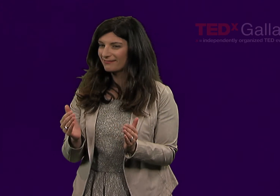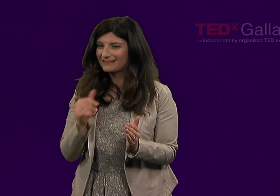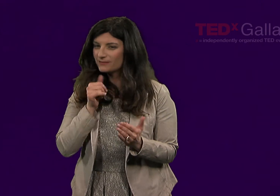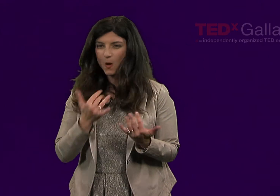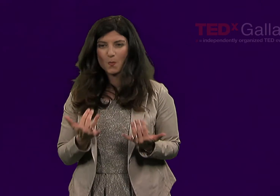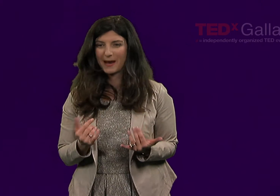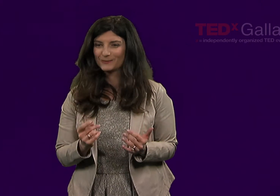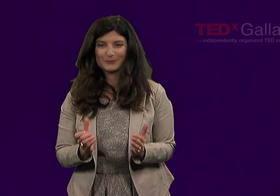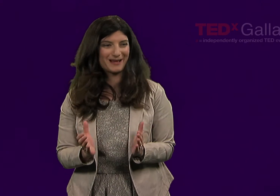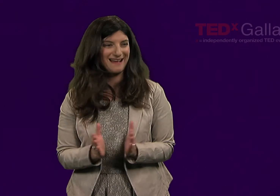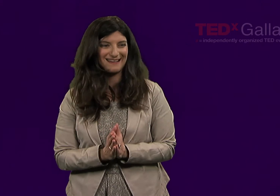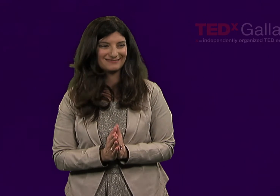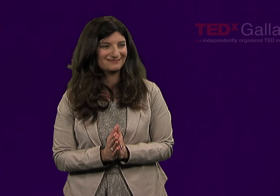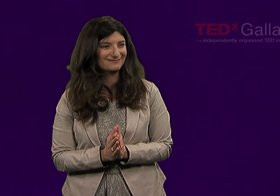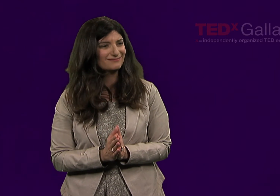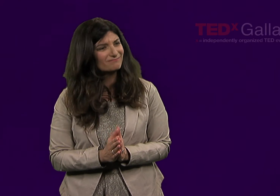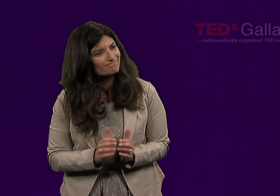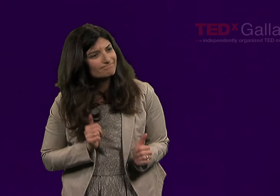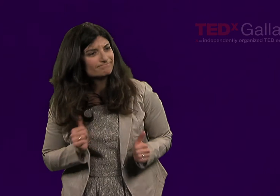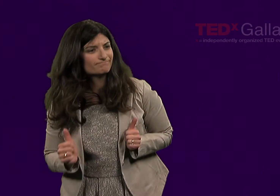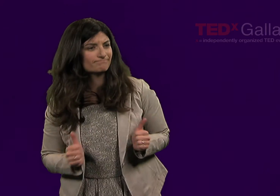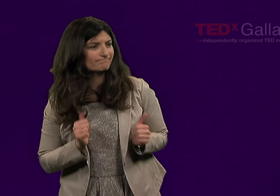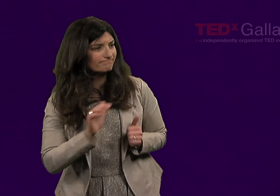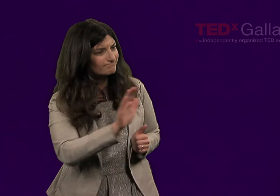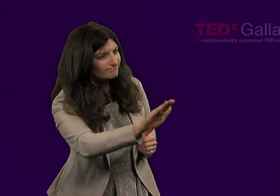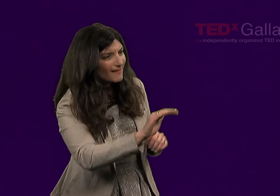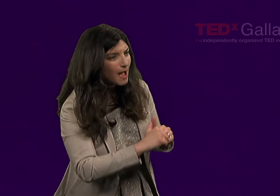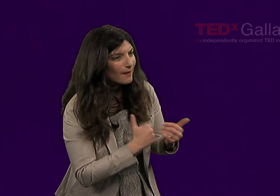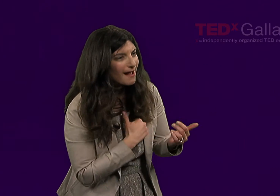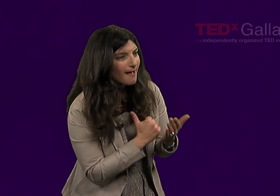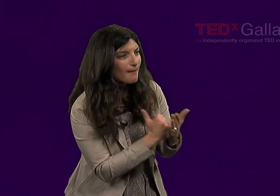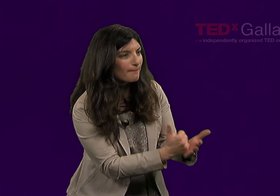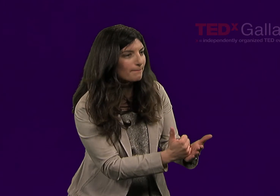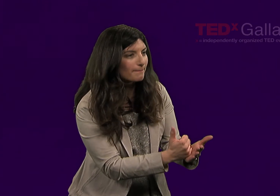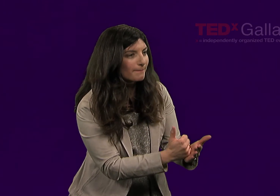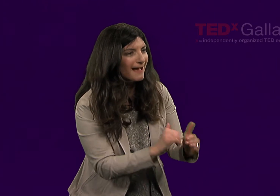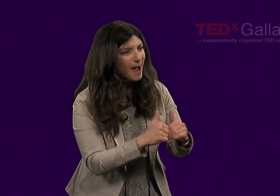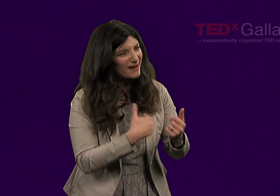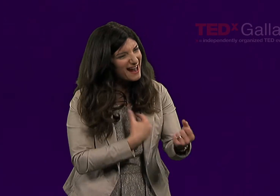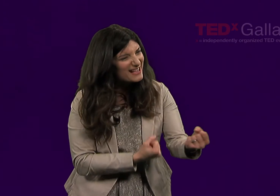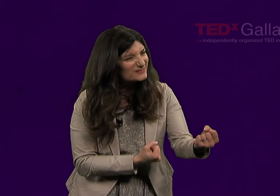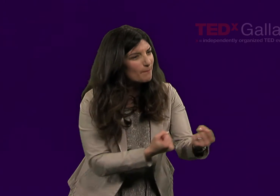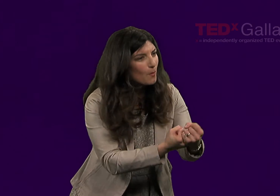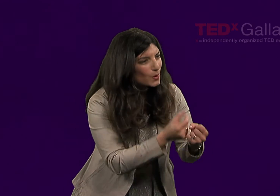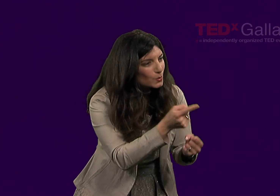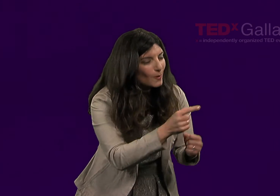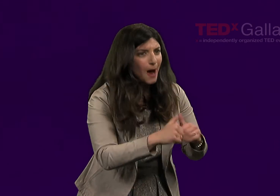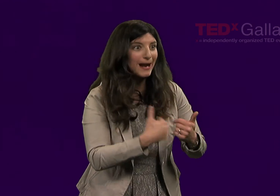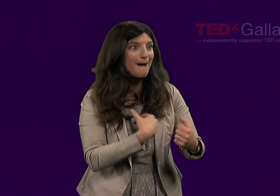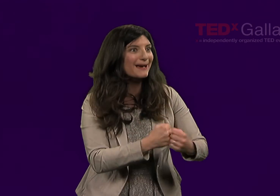that we can't wait to be asked. We have to step up and ask how we can help, how we can provide support,